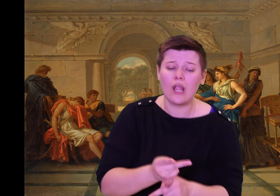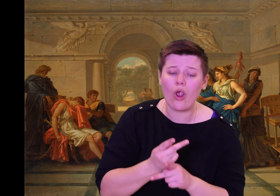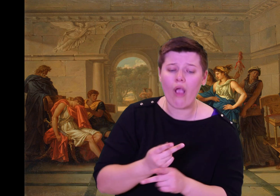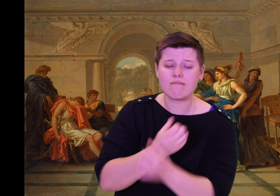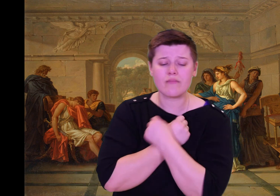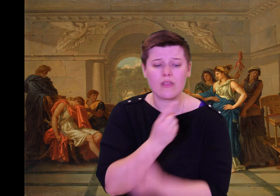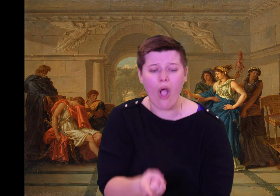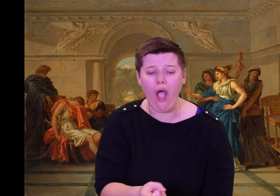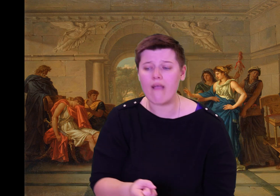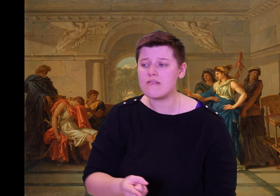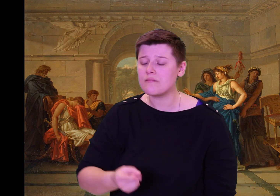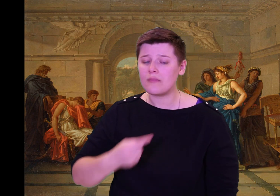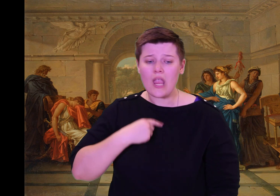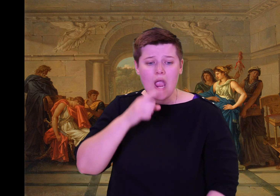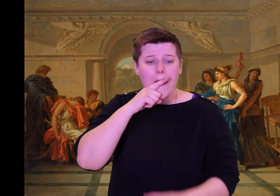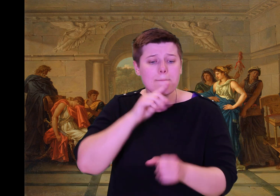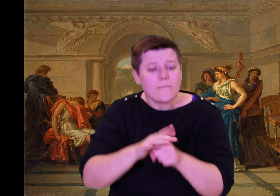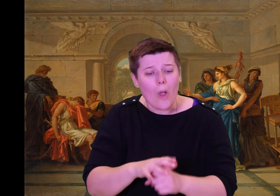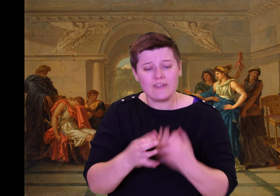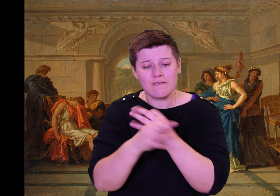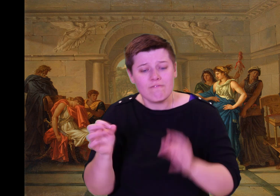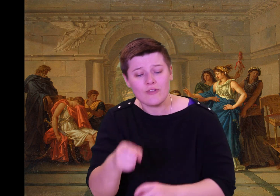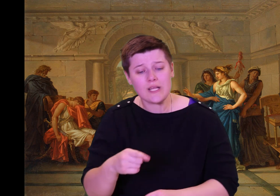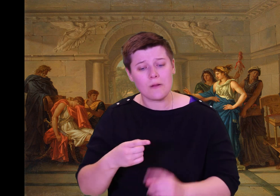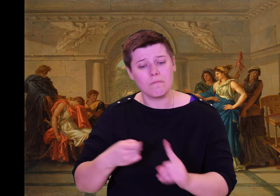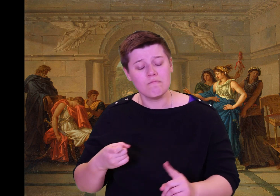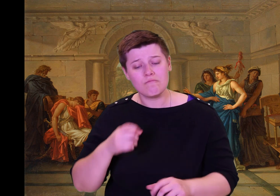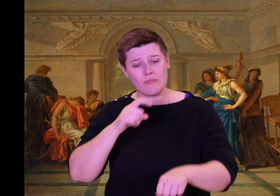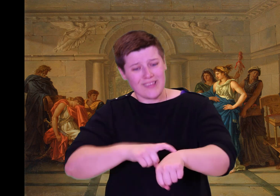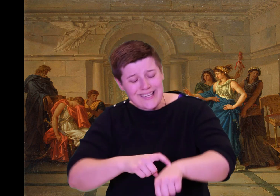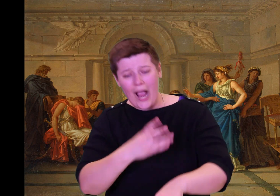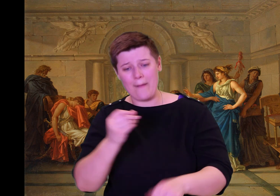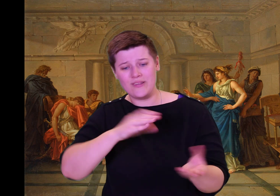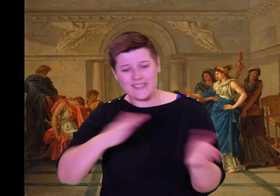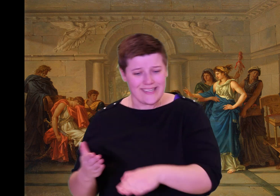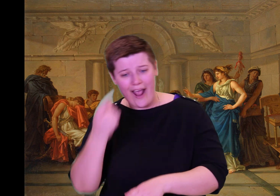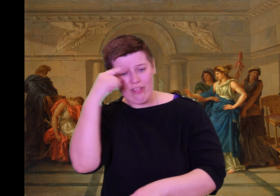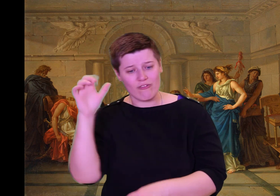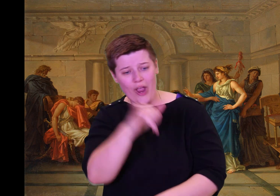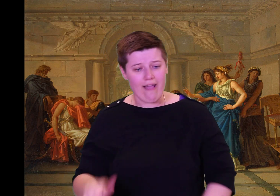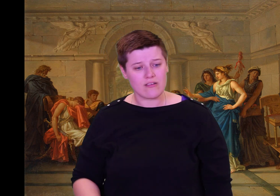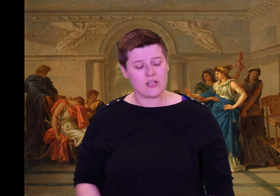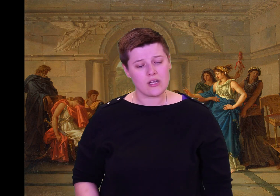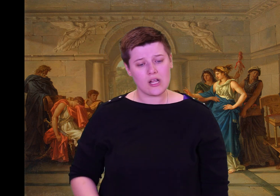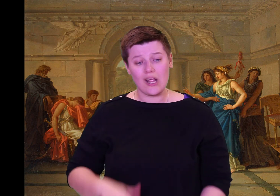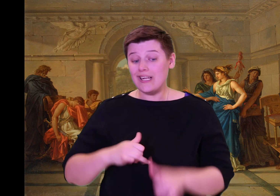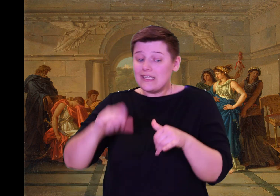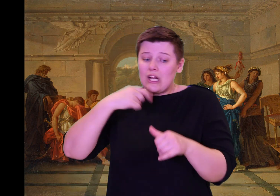Still, I know no other gods can change the will of Zeus. So let him go, if that